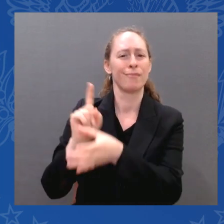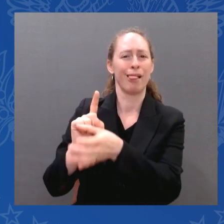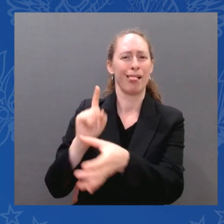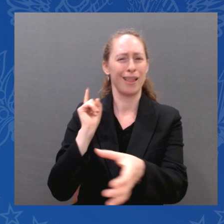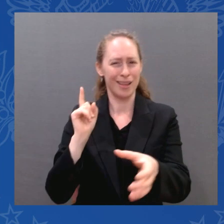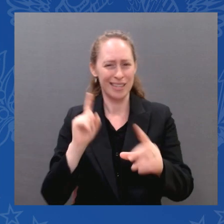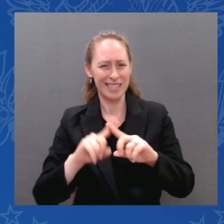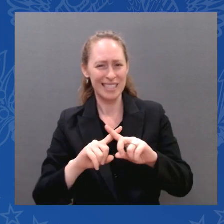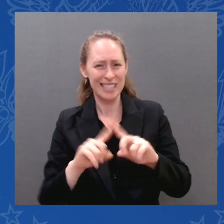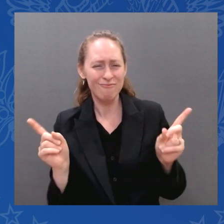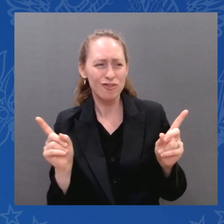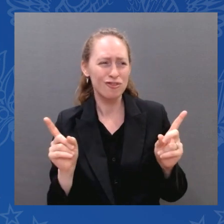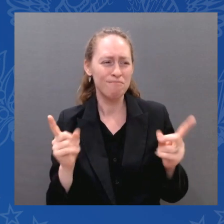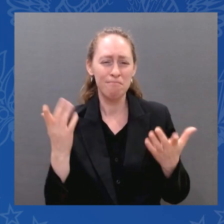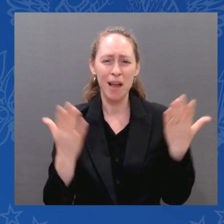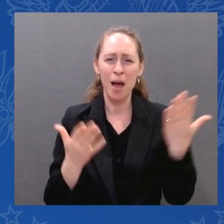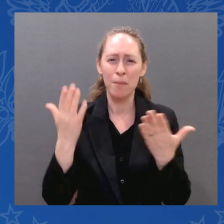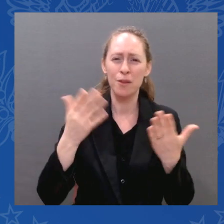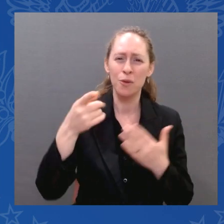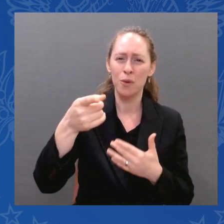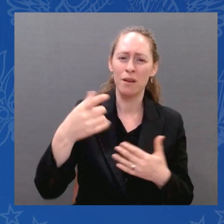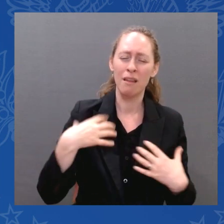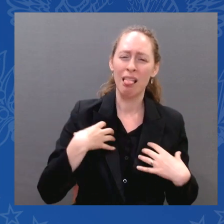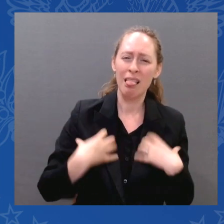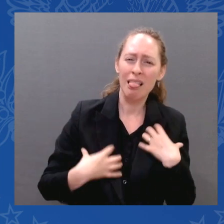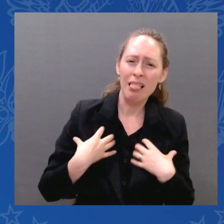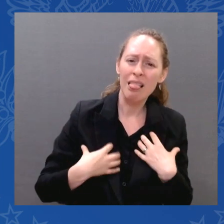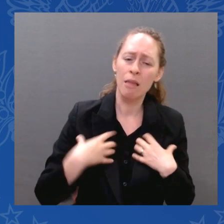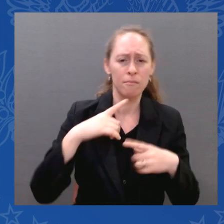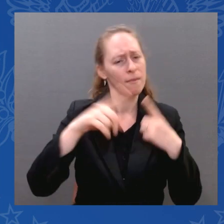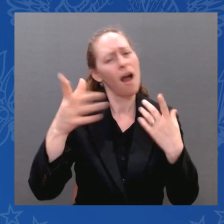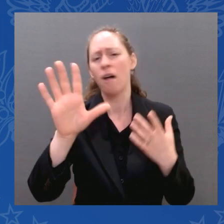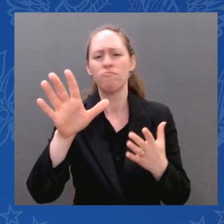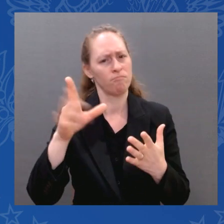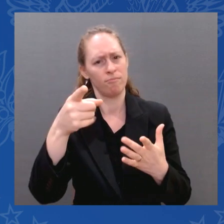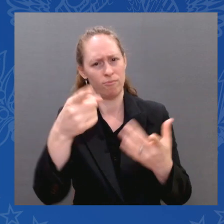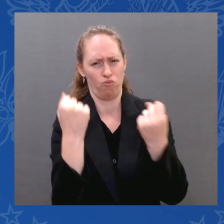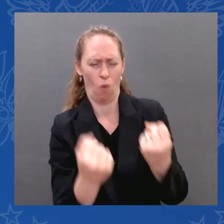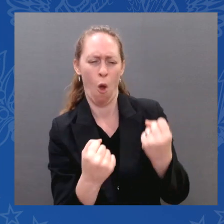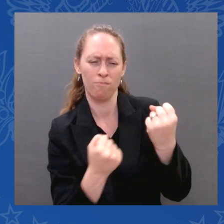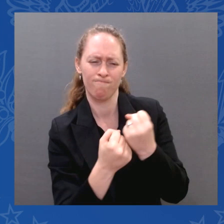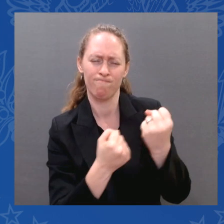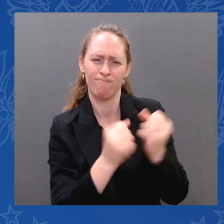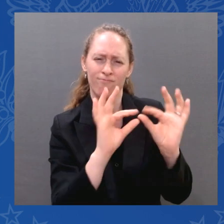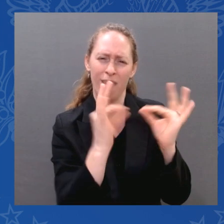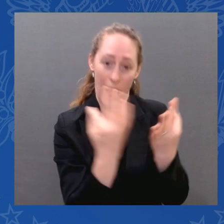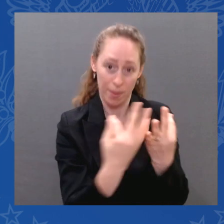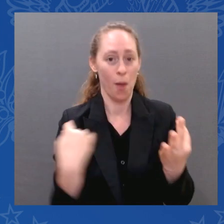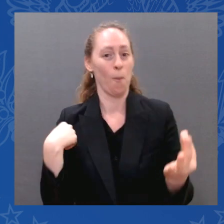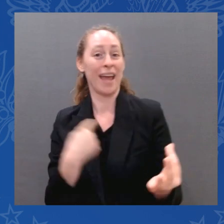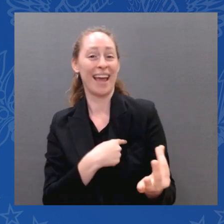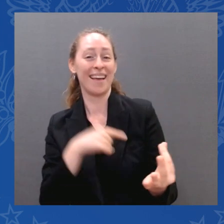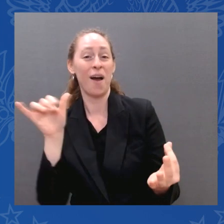and it's our job to be strong for you. That's why we launched the Hidden Helpers Coalition